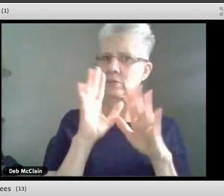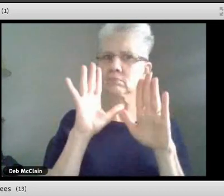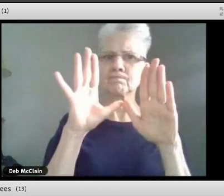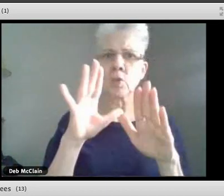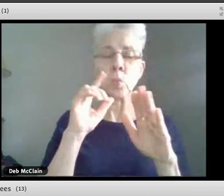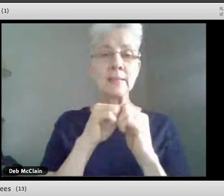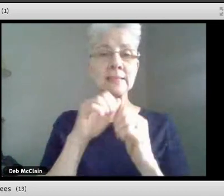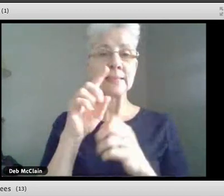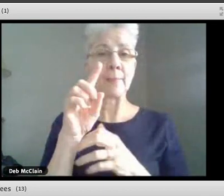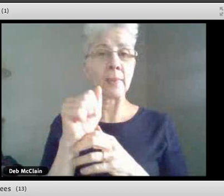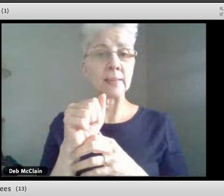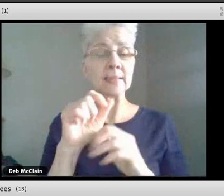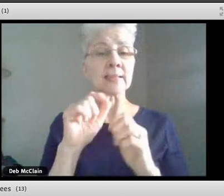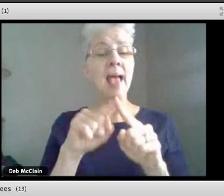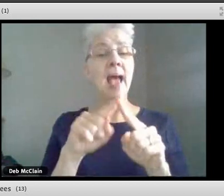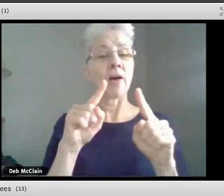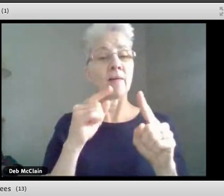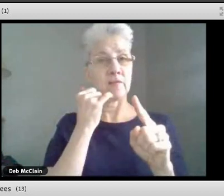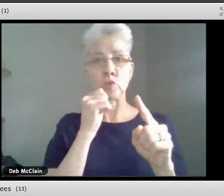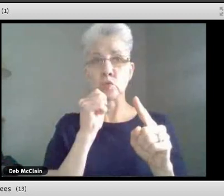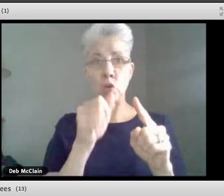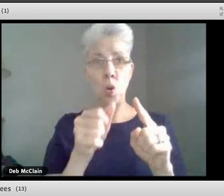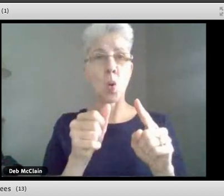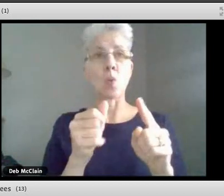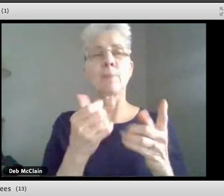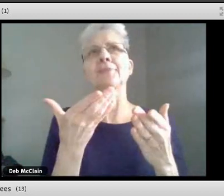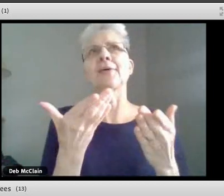However, if you don't provide access, you know,